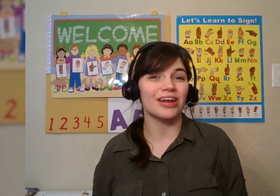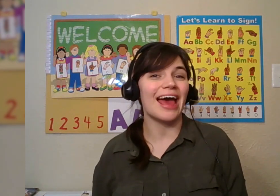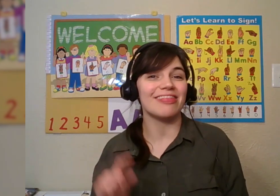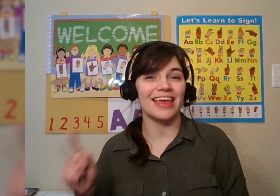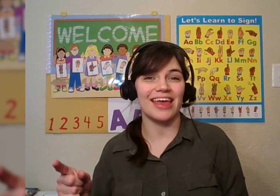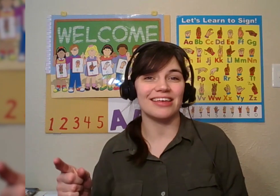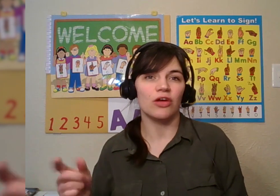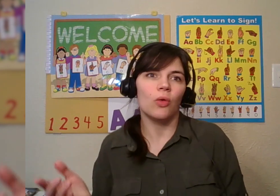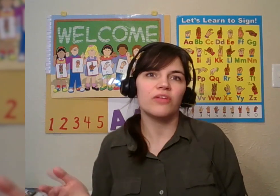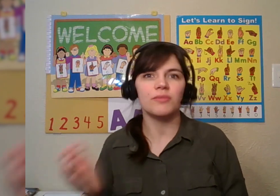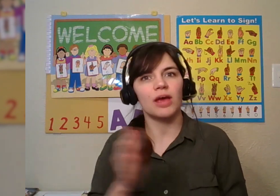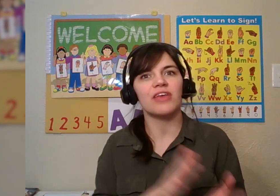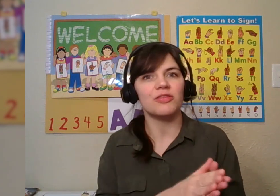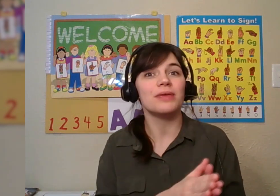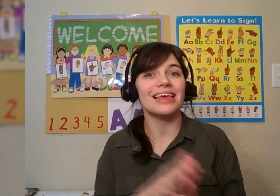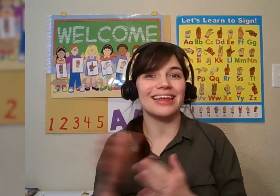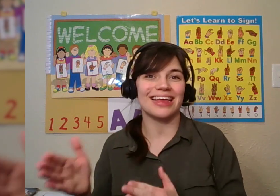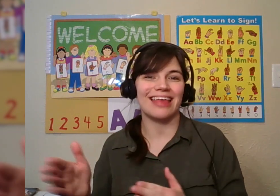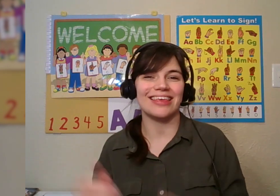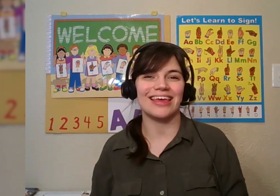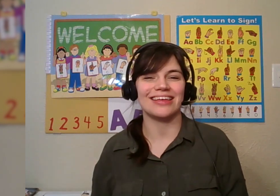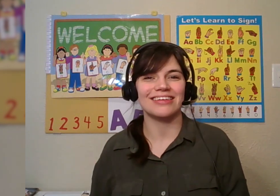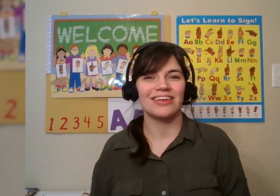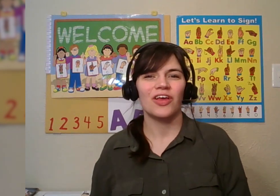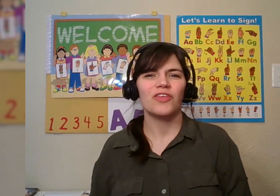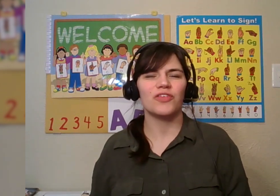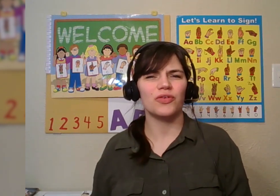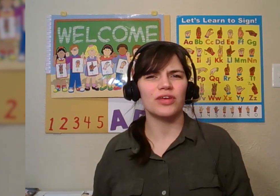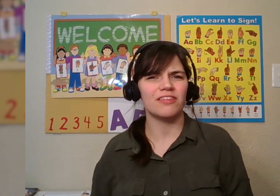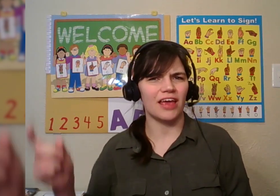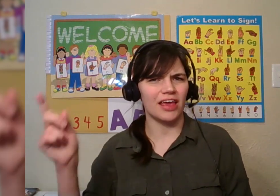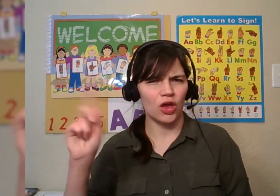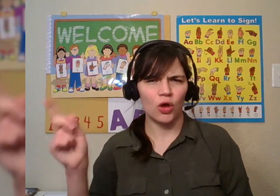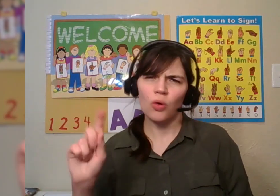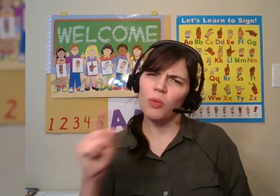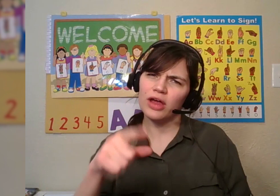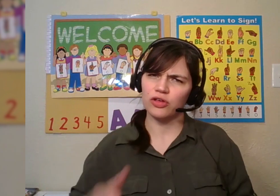at the end, or sometimes at the beginning and the end. So you can say "Where you